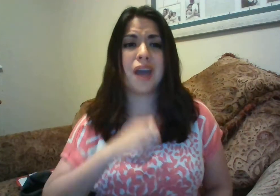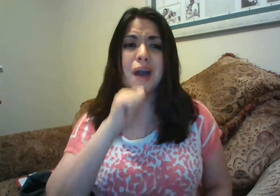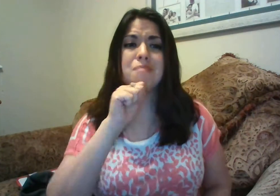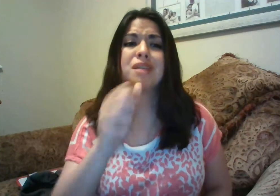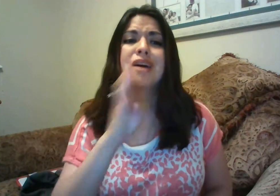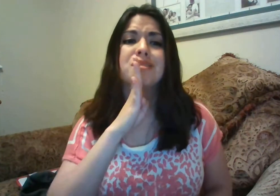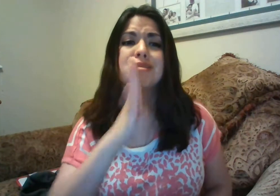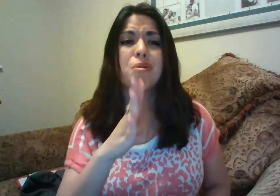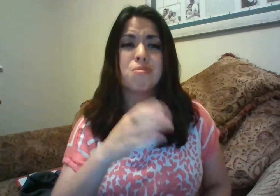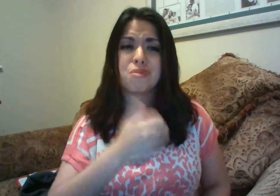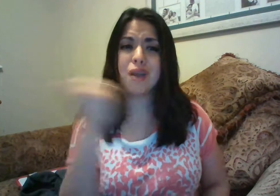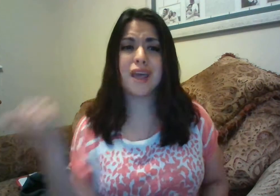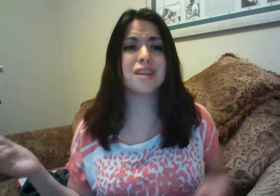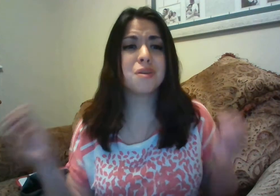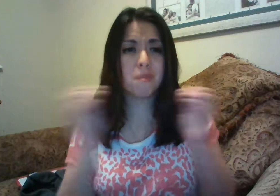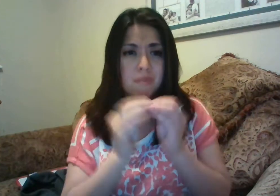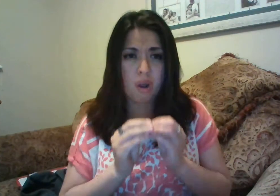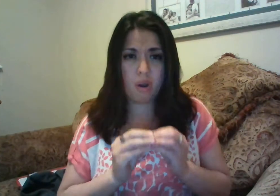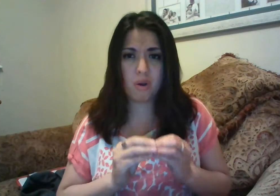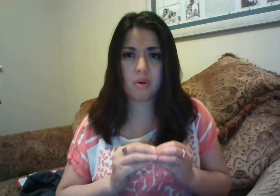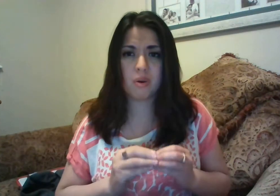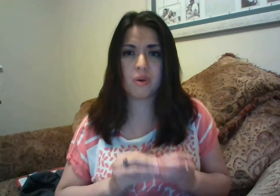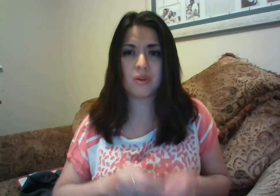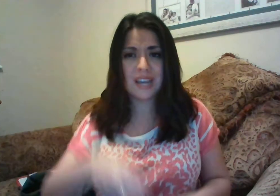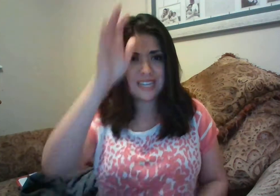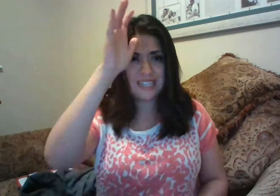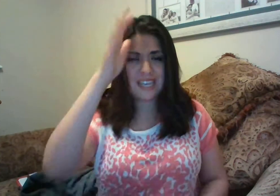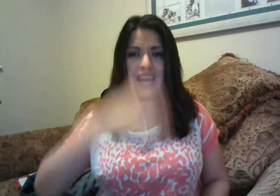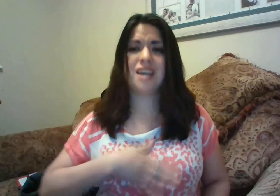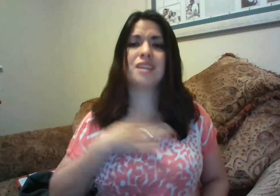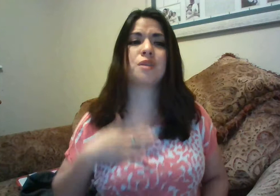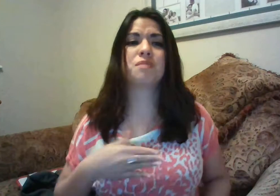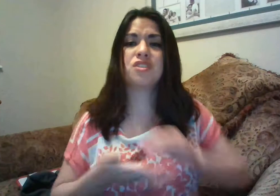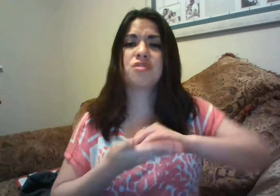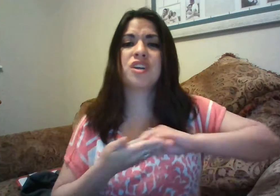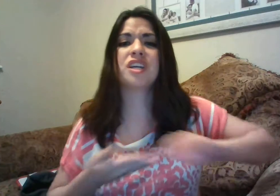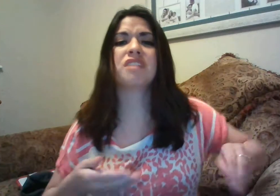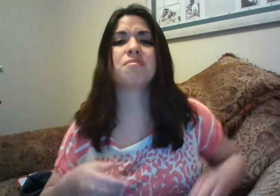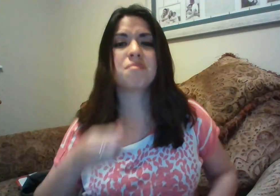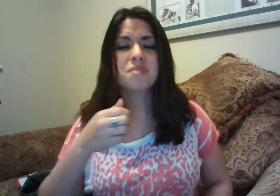I'm not sober anymore And daddy, please forgive me